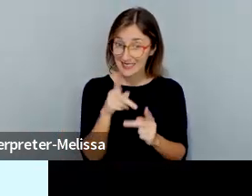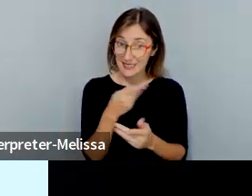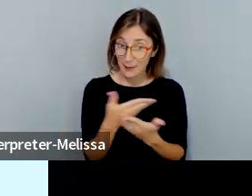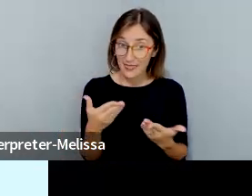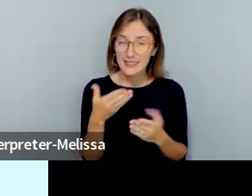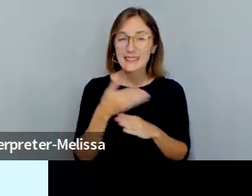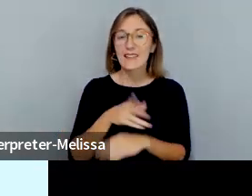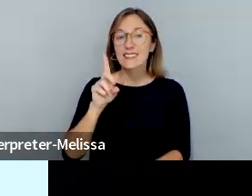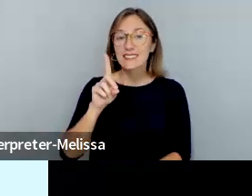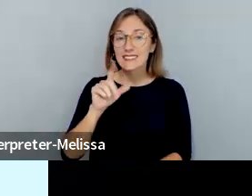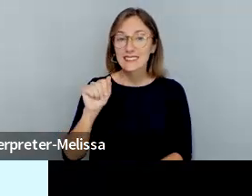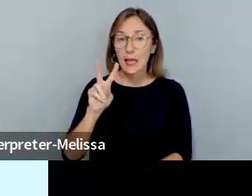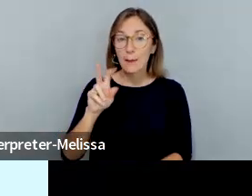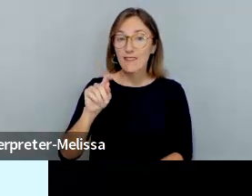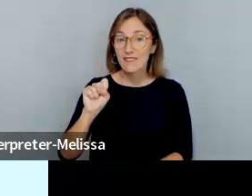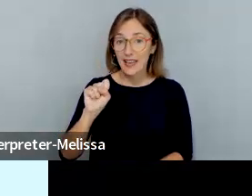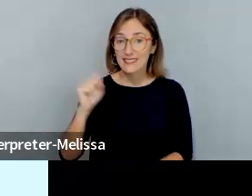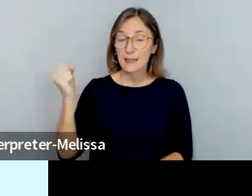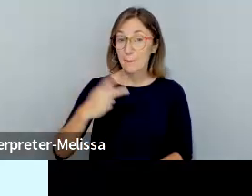I forgot what I was going to add, but what I will say is that